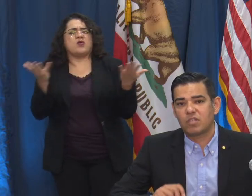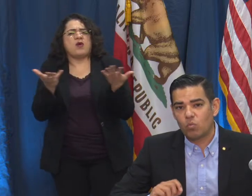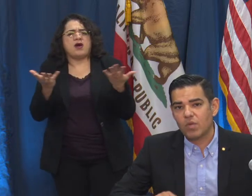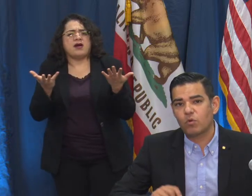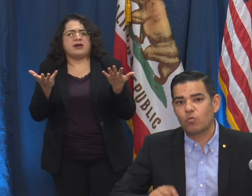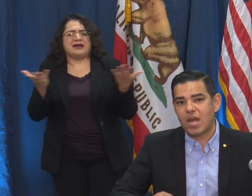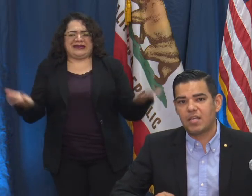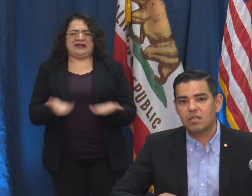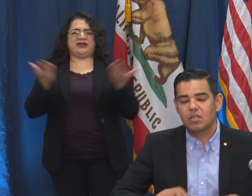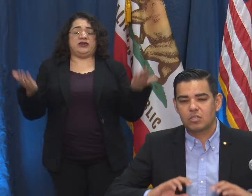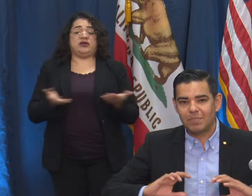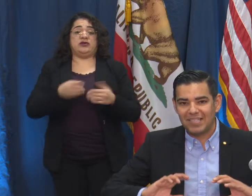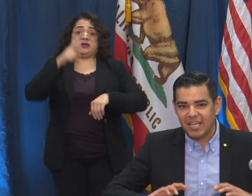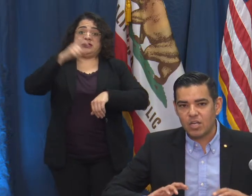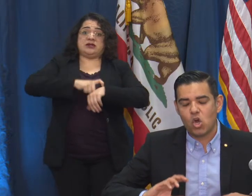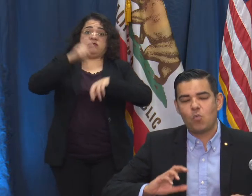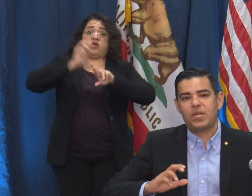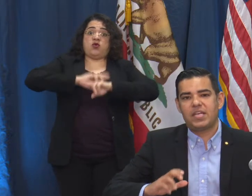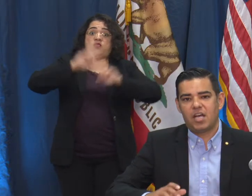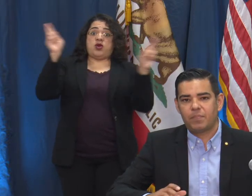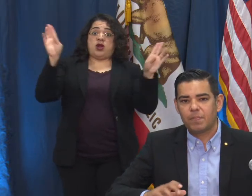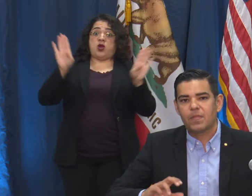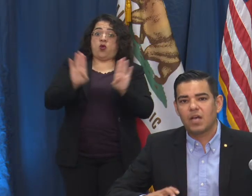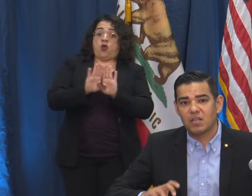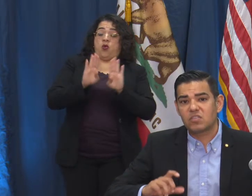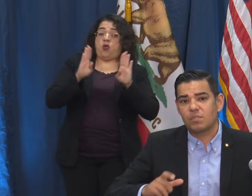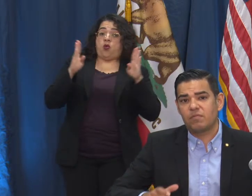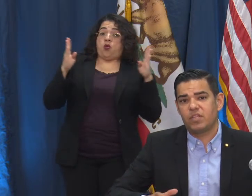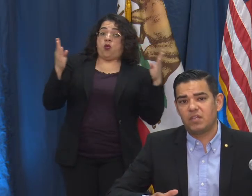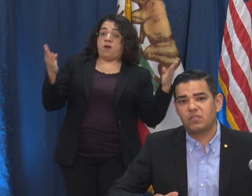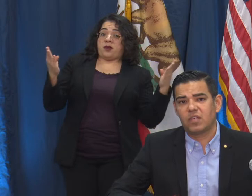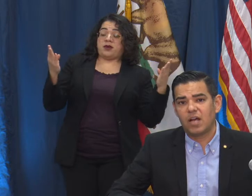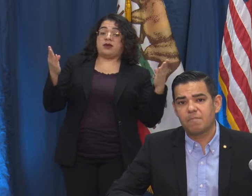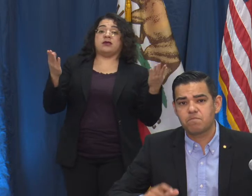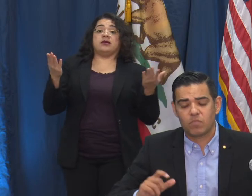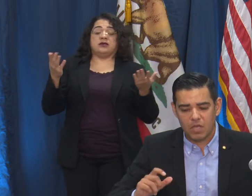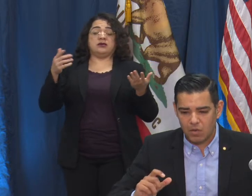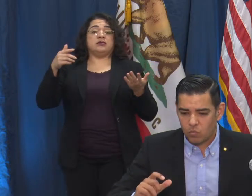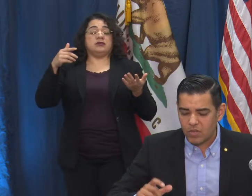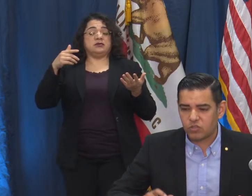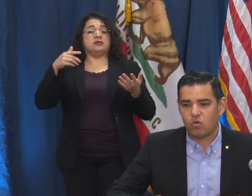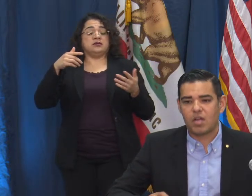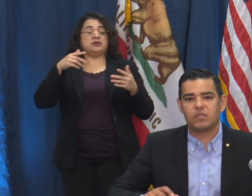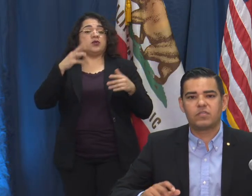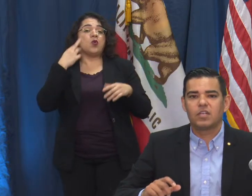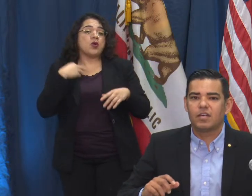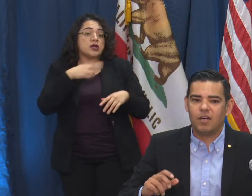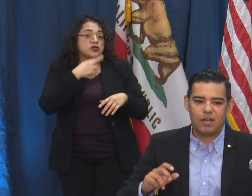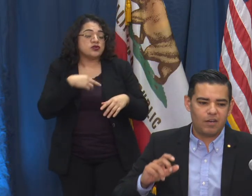so that when we're ready to begin opening up some of these restaurants,